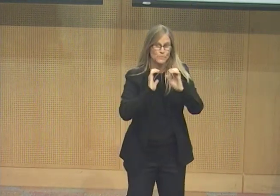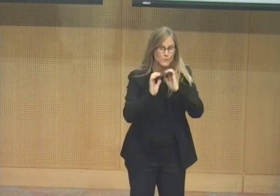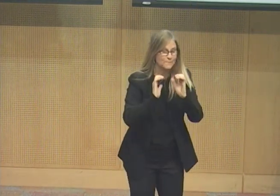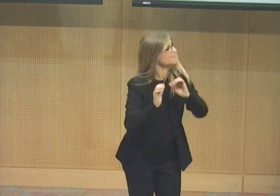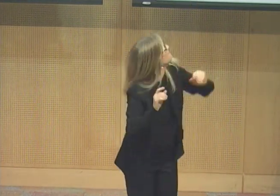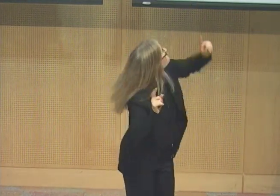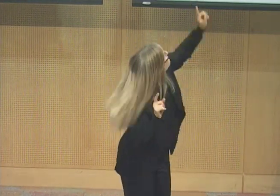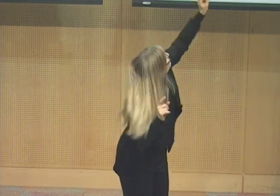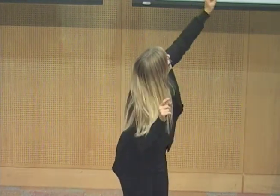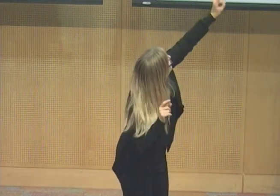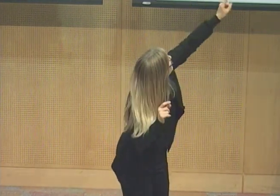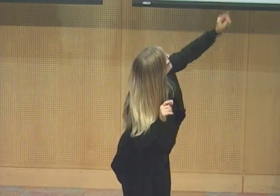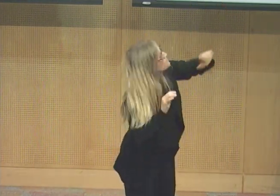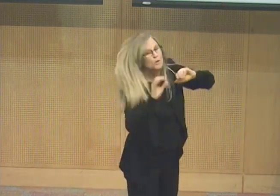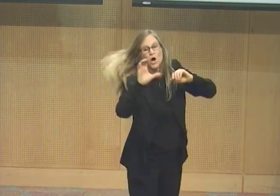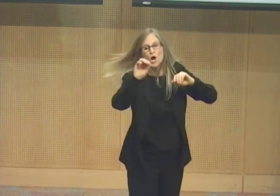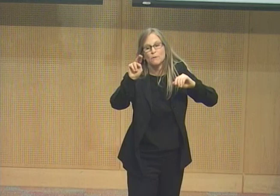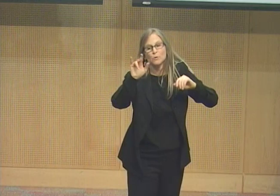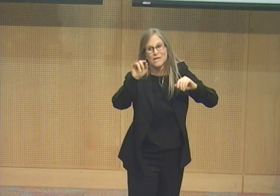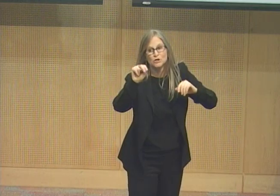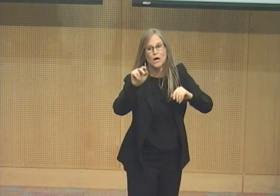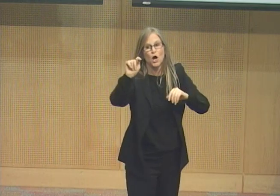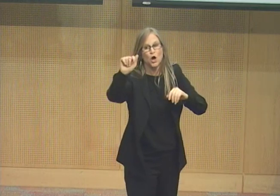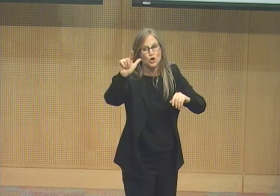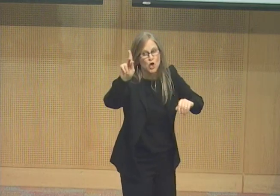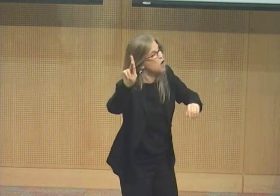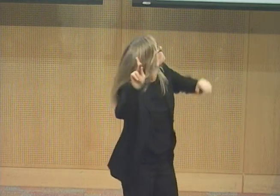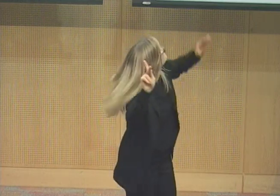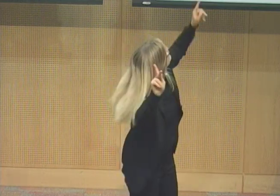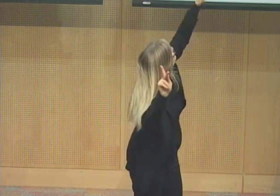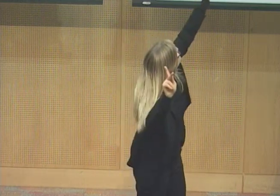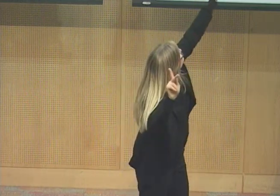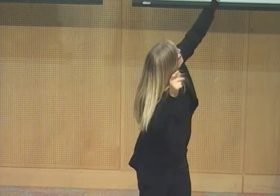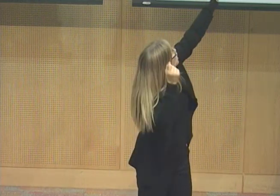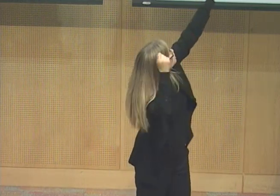You then see in the column on the right for hearing people the words like "mainstream,"